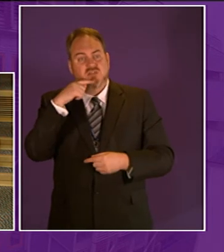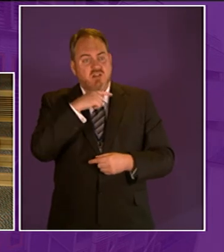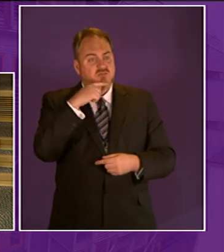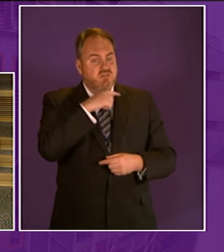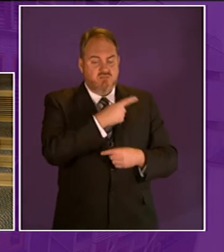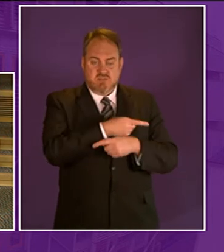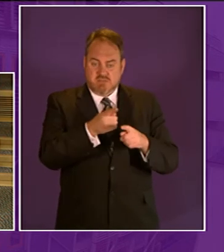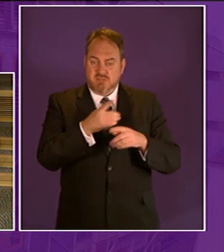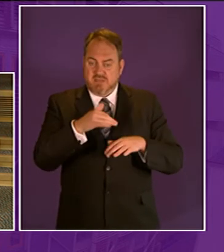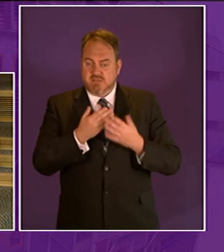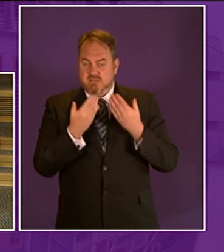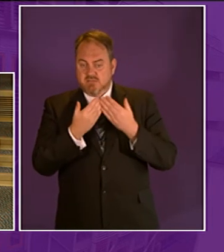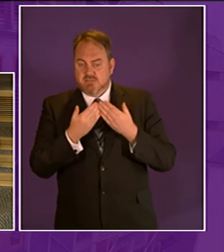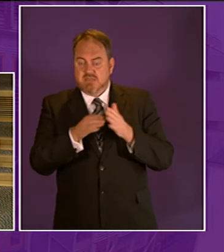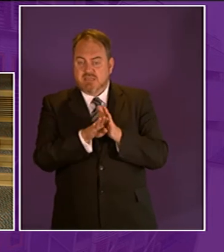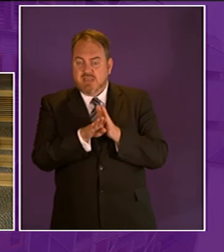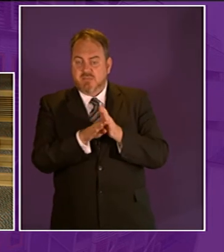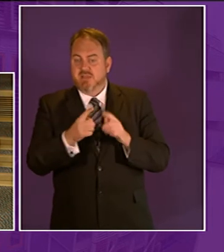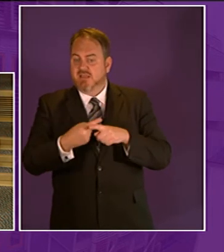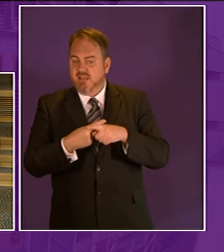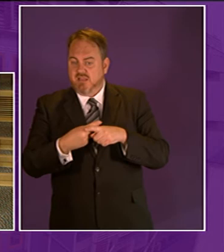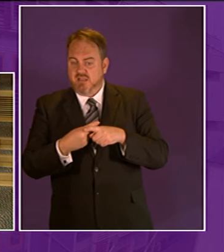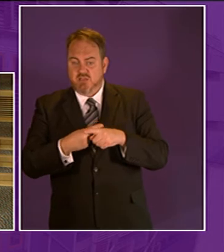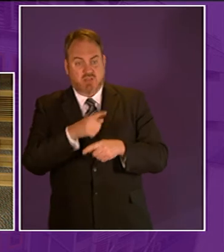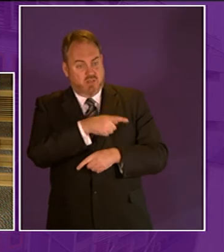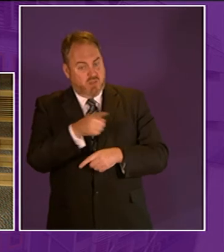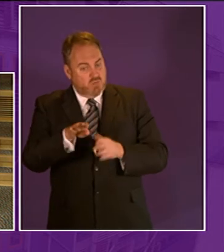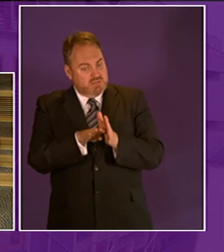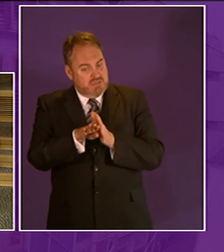The affected colleges made sure that those exams happened as planned.